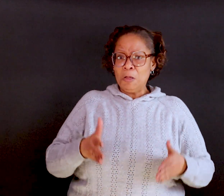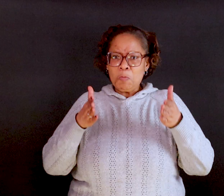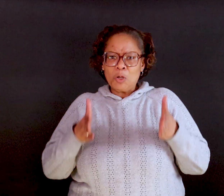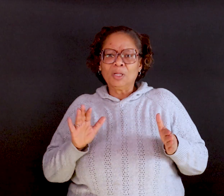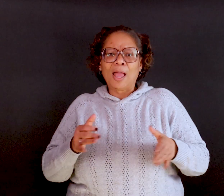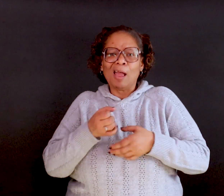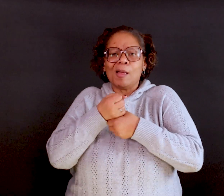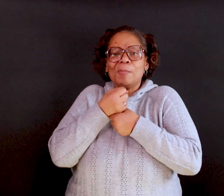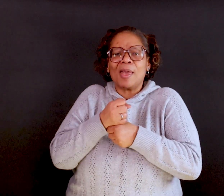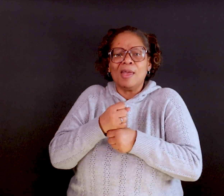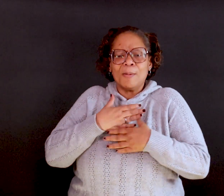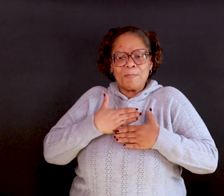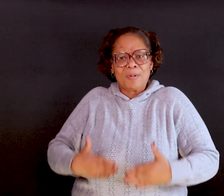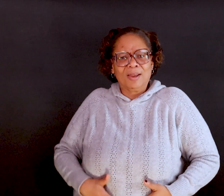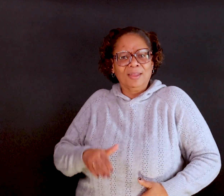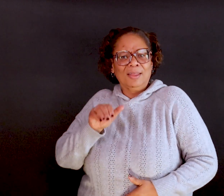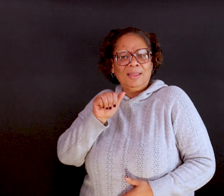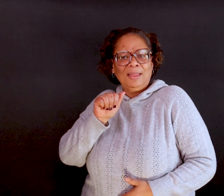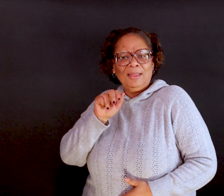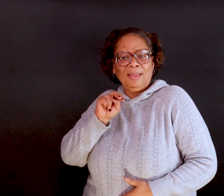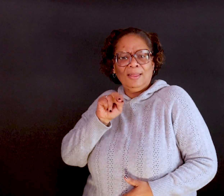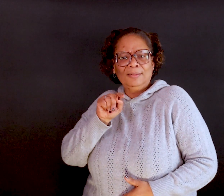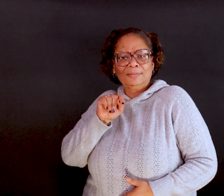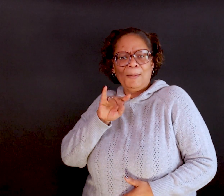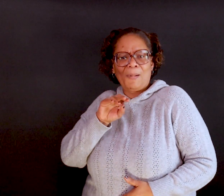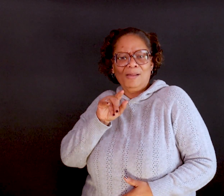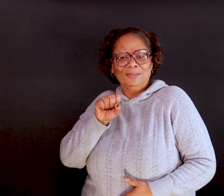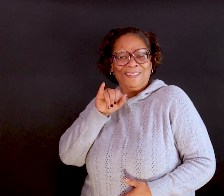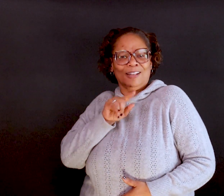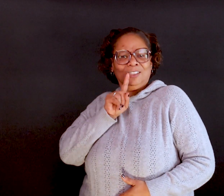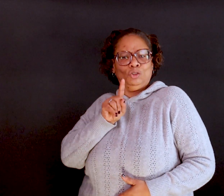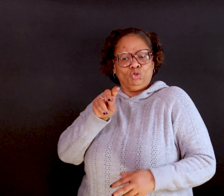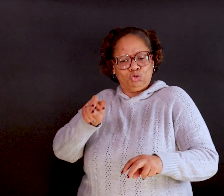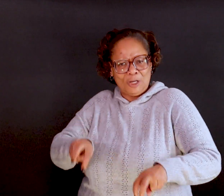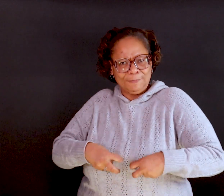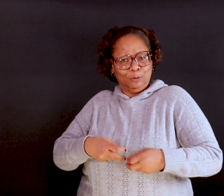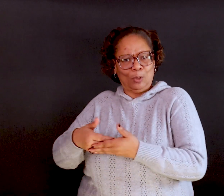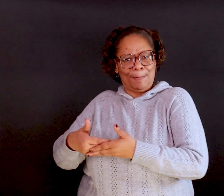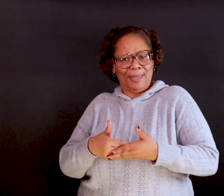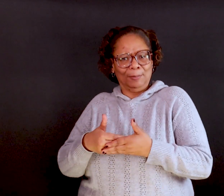The pregnant person makes antibodies that are transferred to the baby during pregnancy.